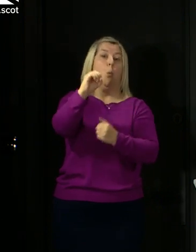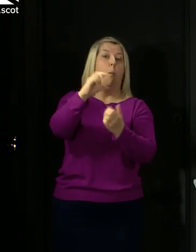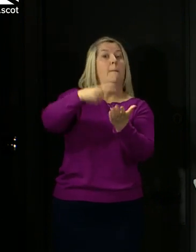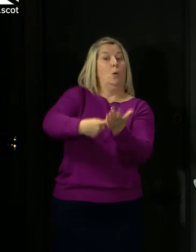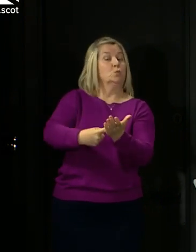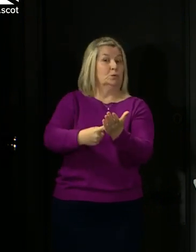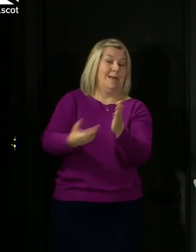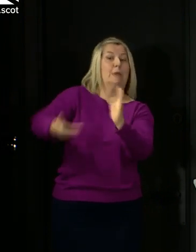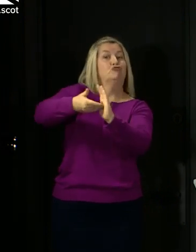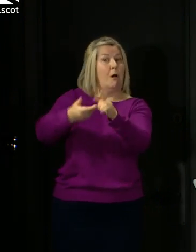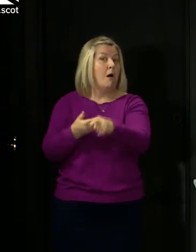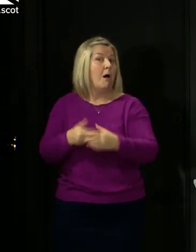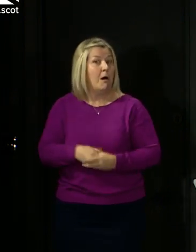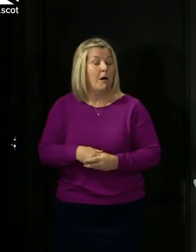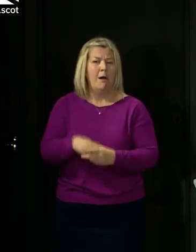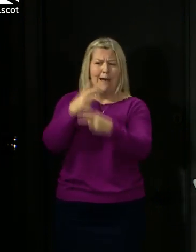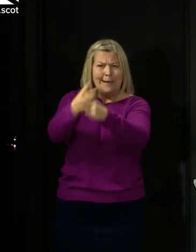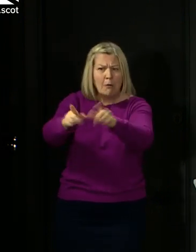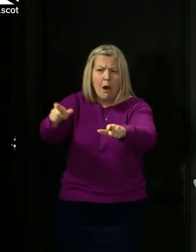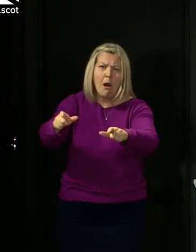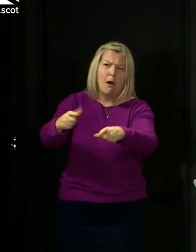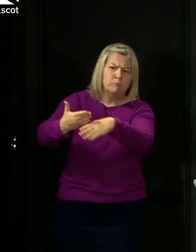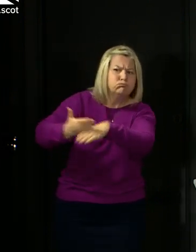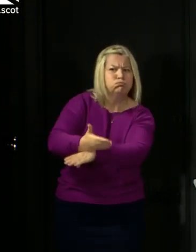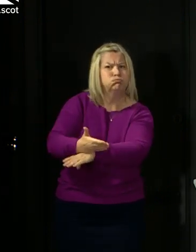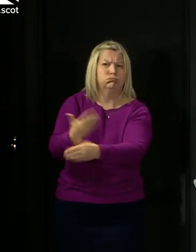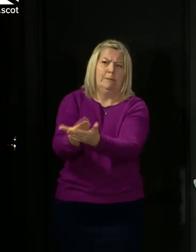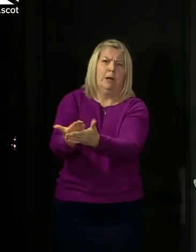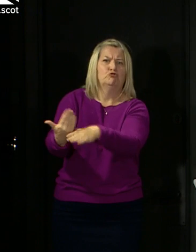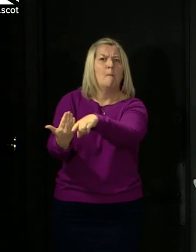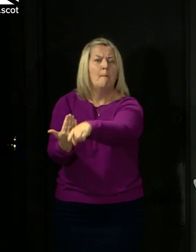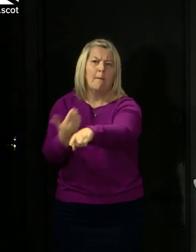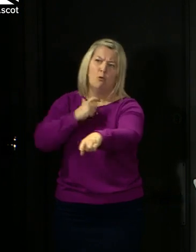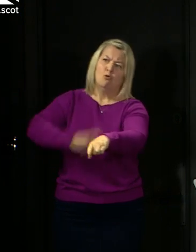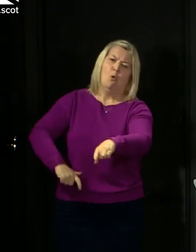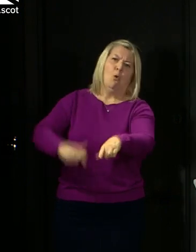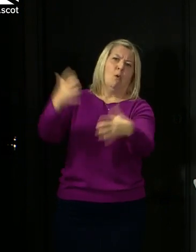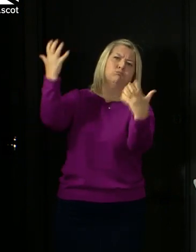Being a carer is incredibly demanding at the best of times - and I know it's only more